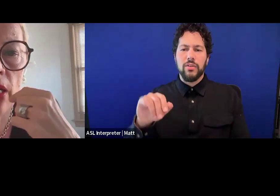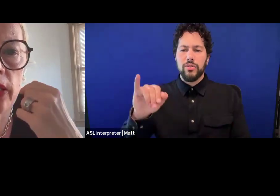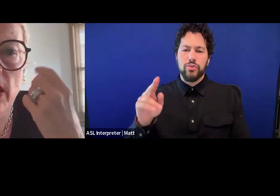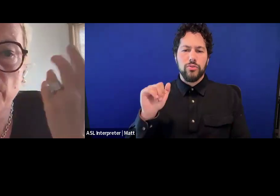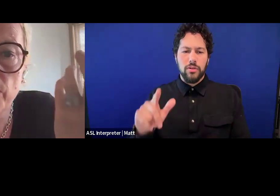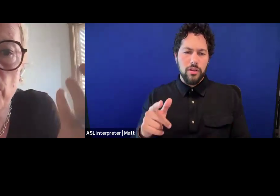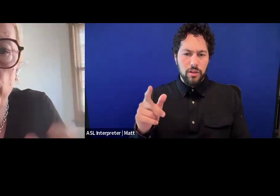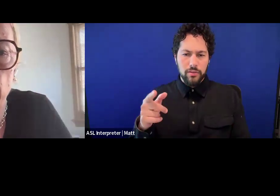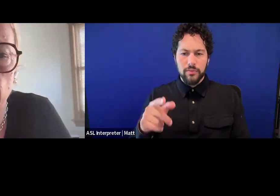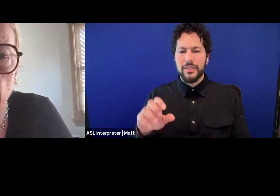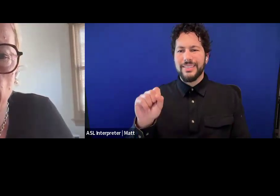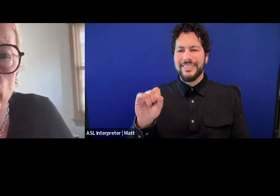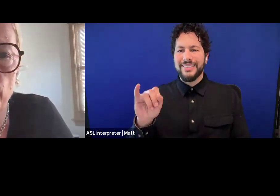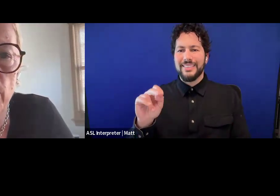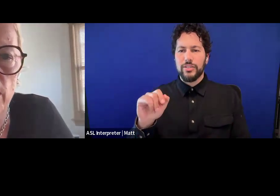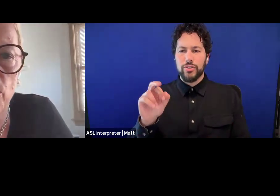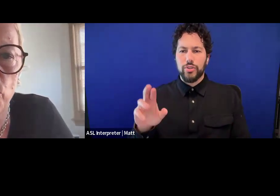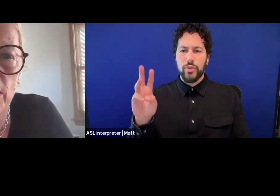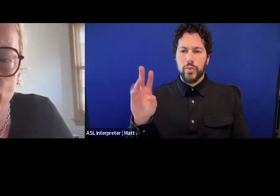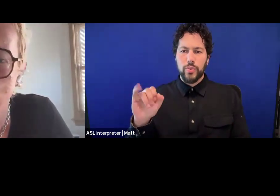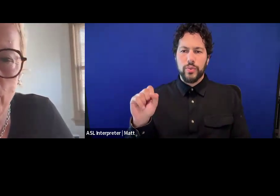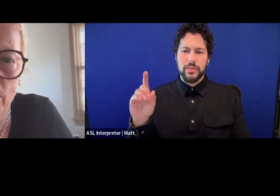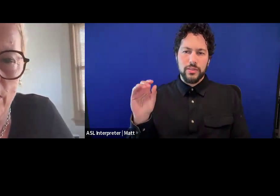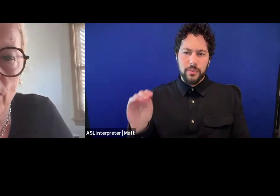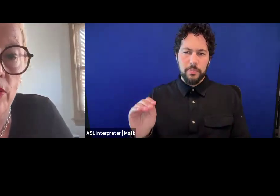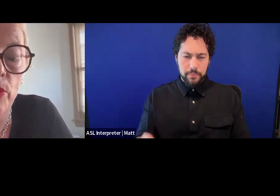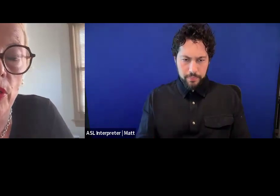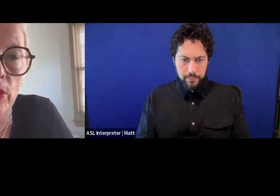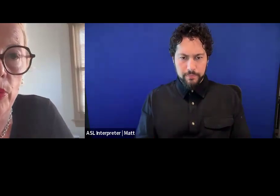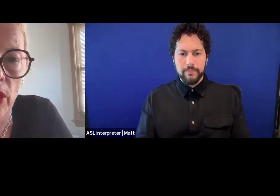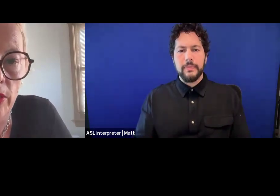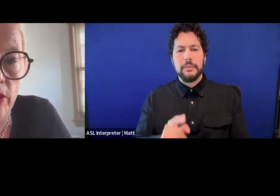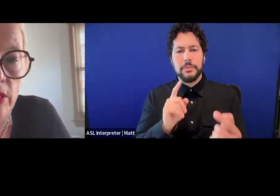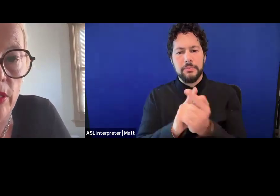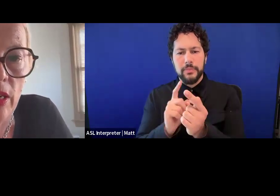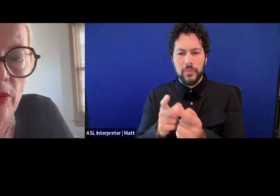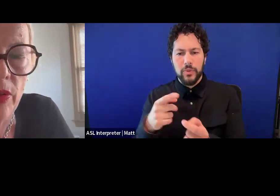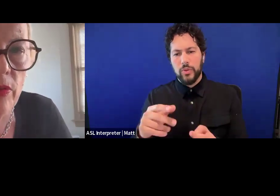And I've also been meeting with some of these sort of, like, remarkable elders, uh, that